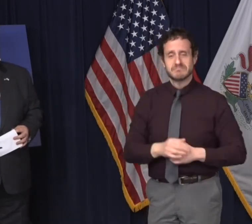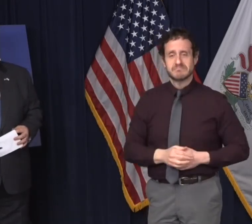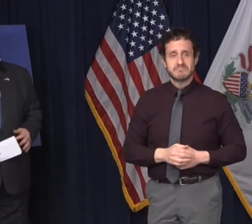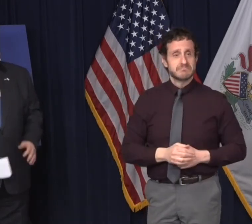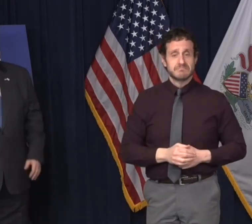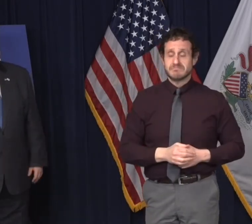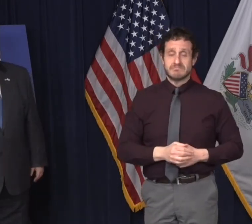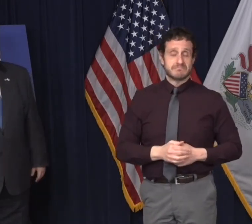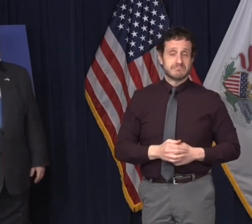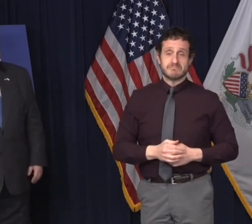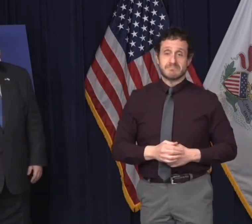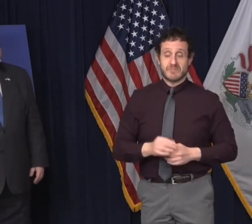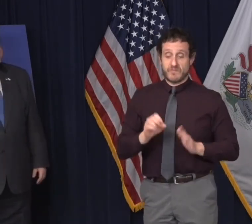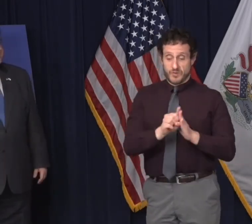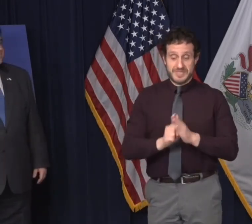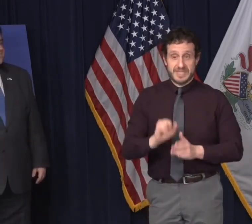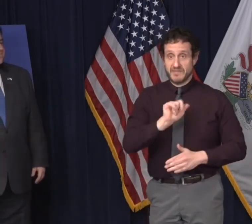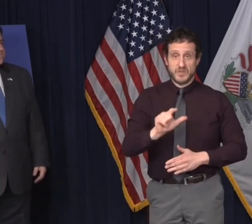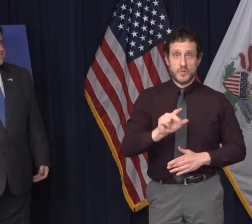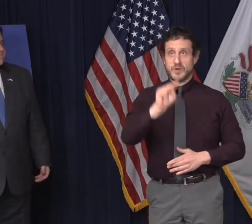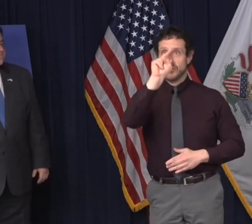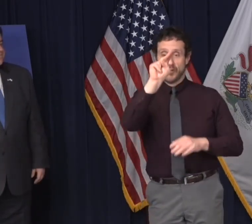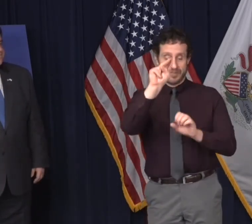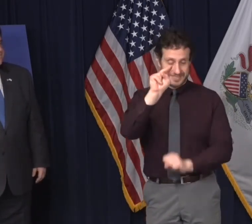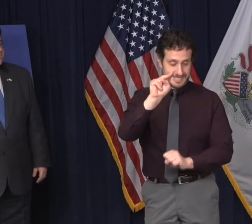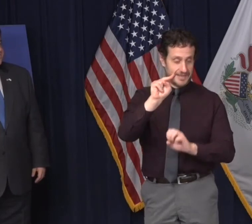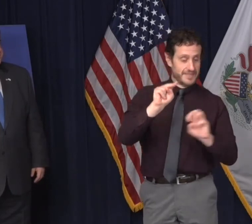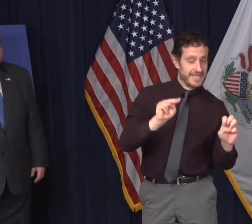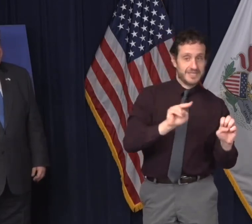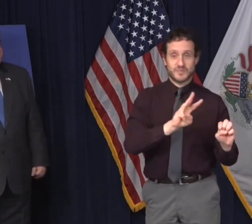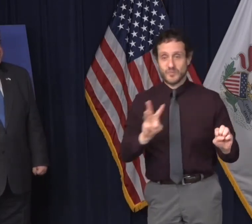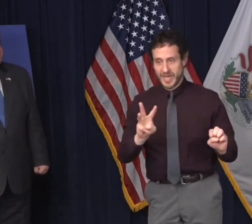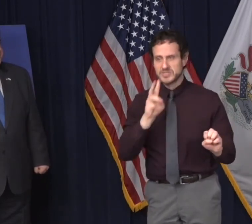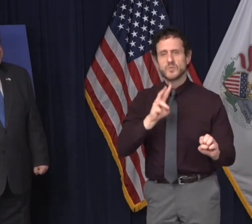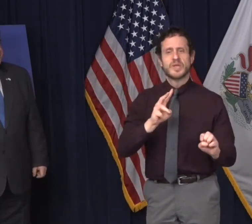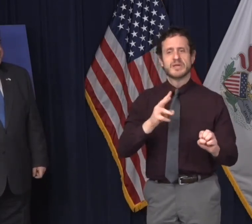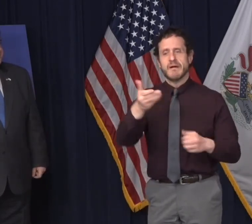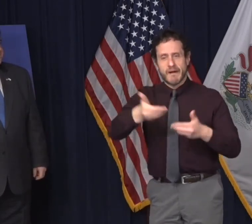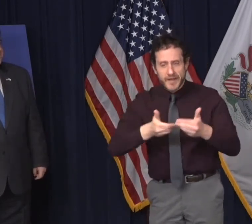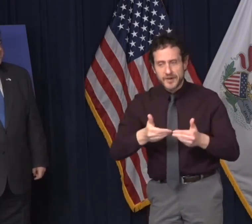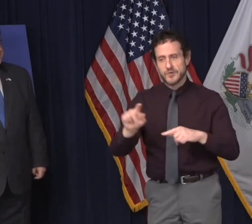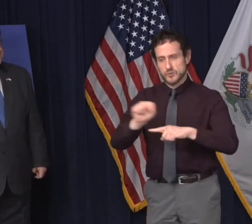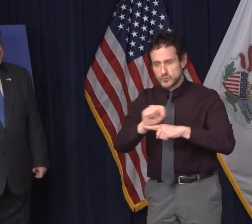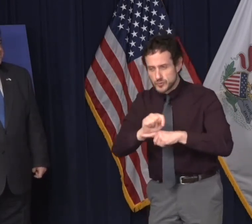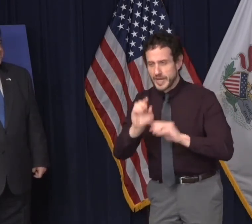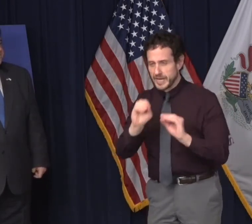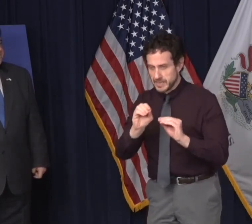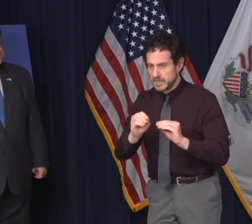WE WILL HIRE PEOPLE FROM EVERY REGION OF THE STATE USING MECHANISMS THAT ARE FAST AND ENABLE QUICK ON-BOARDING.